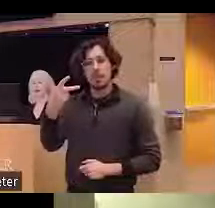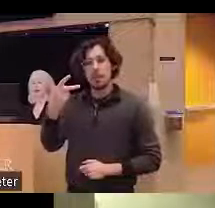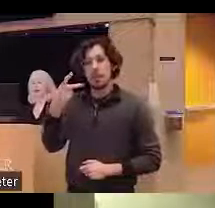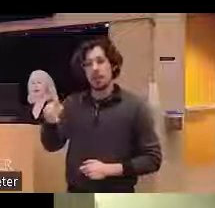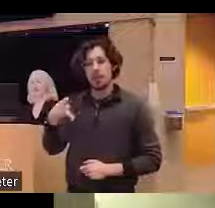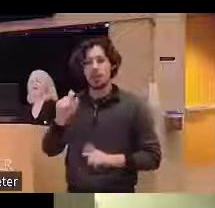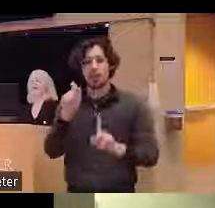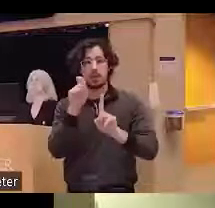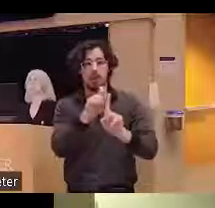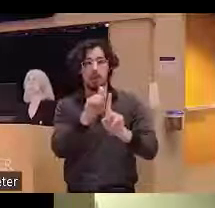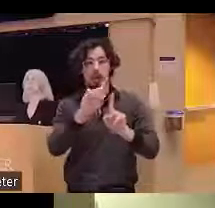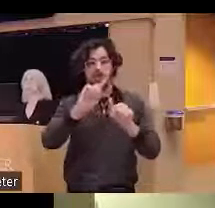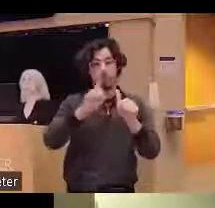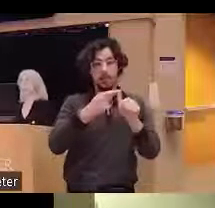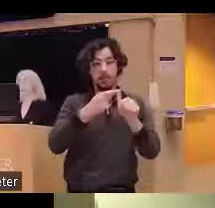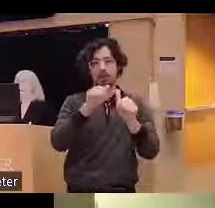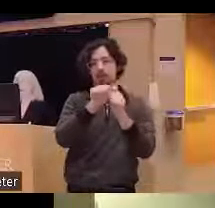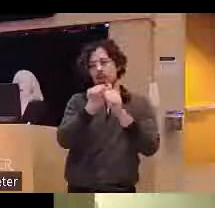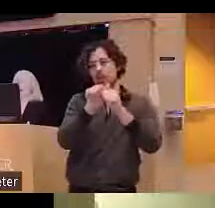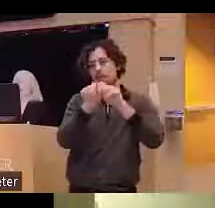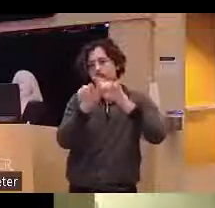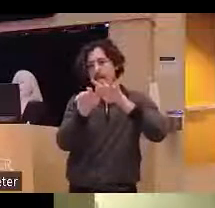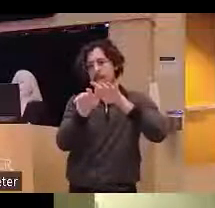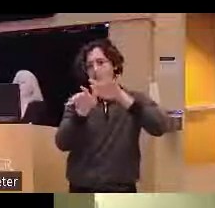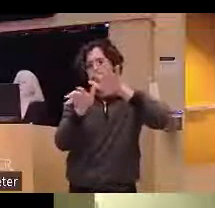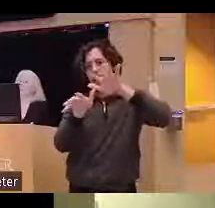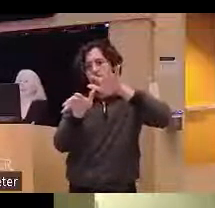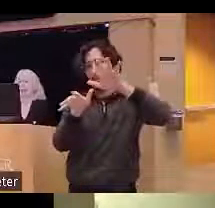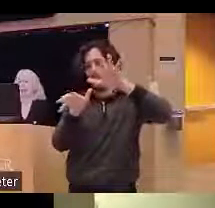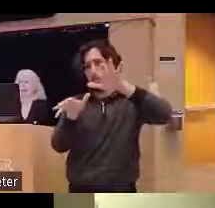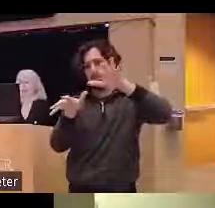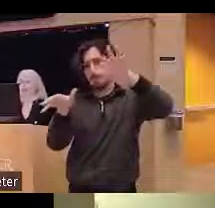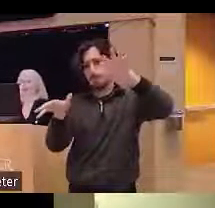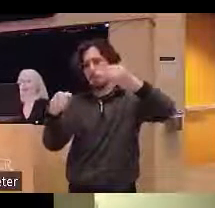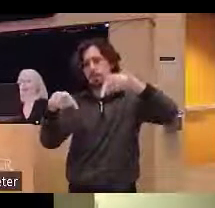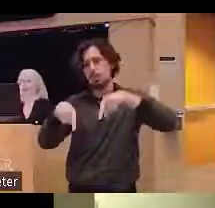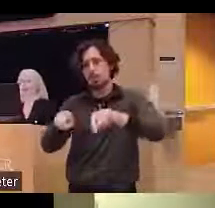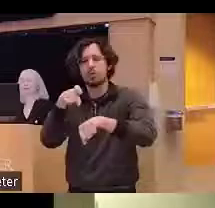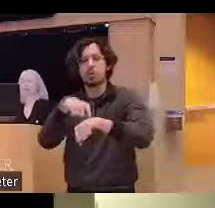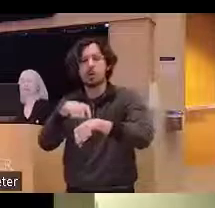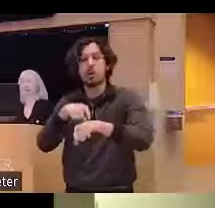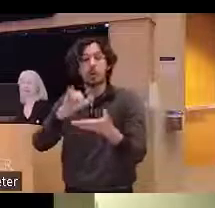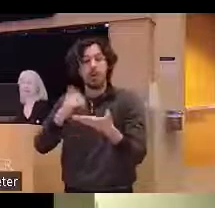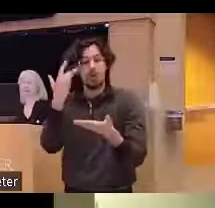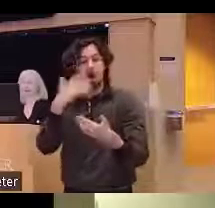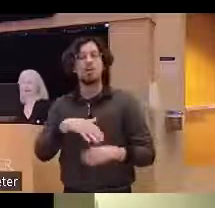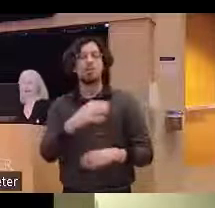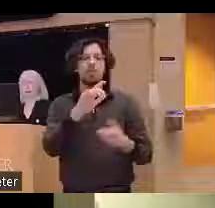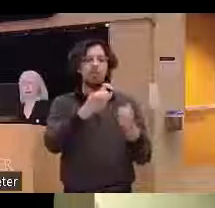dot it expands over time and that's because the mutations that are related to schizophrenia and